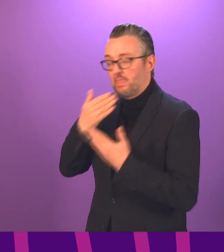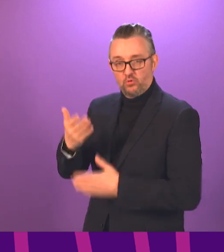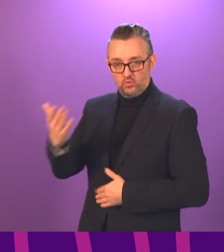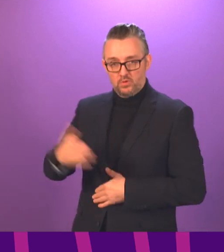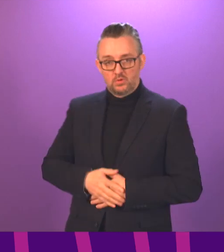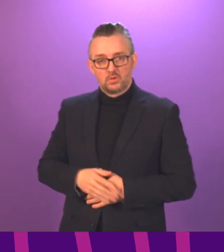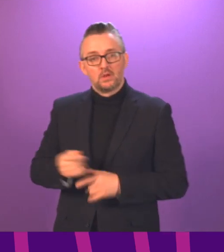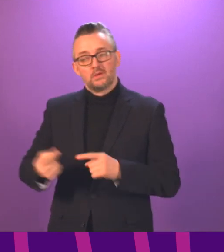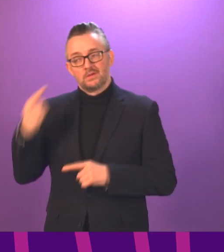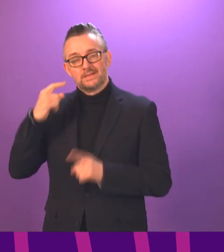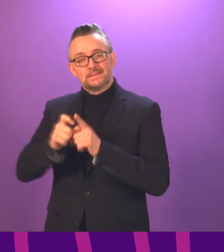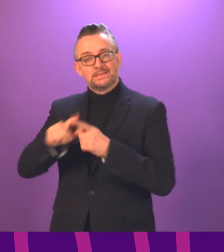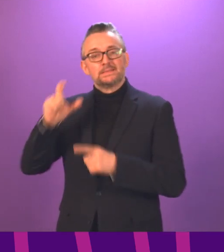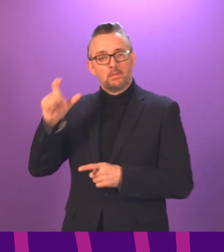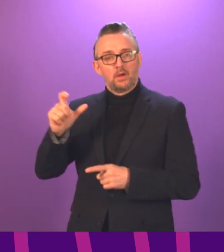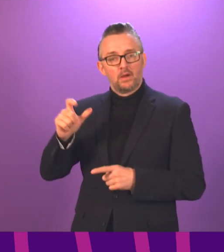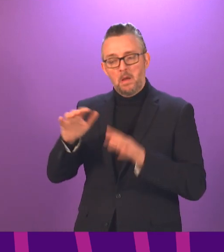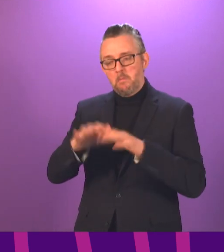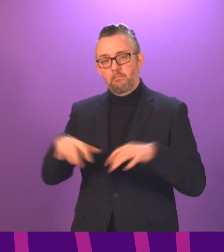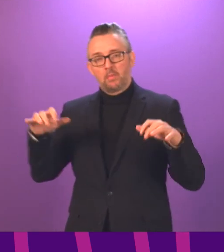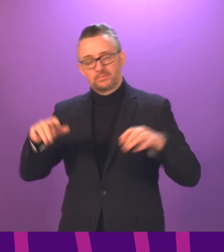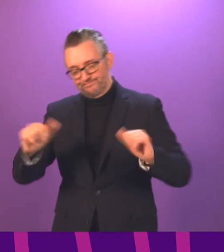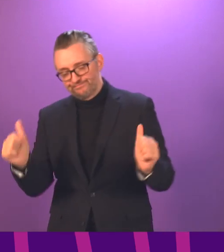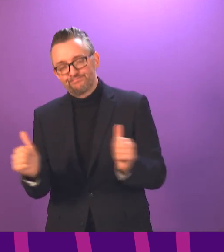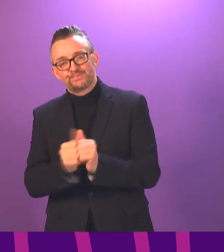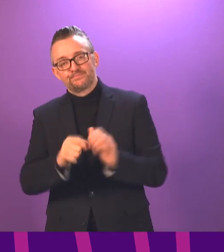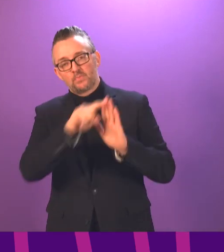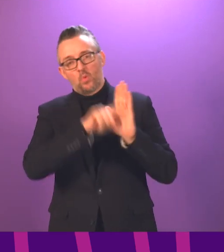Last December, Parliament unanimously approved legislation that sought to